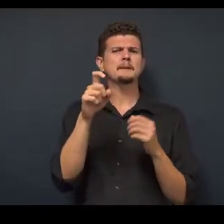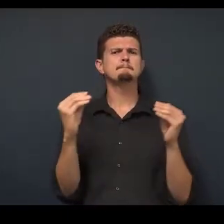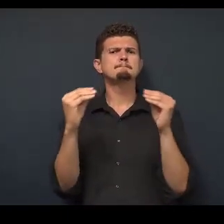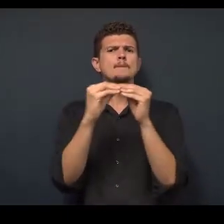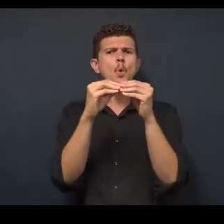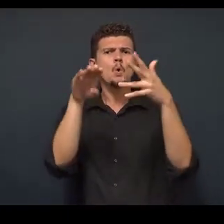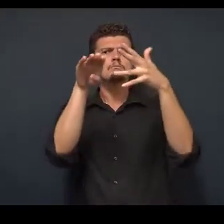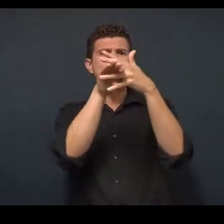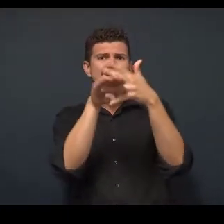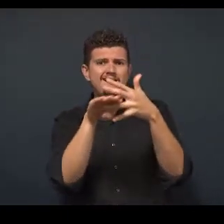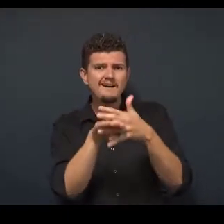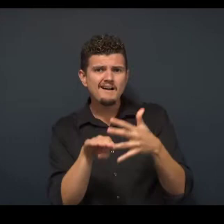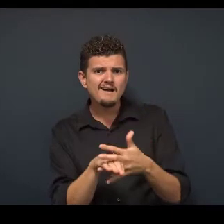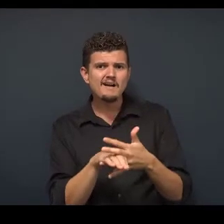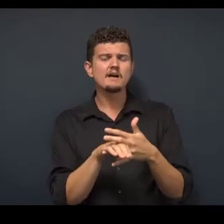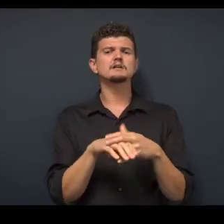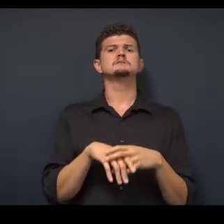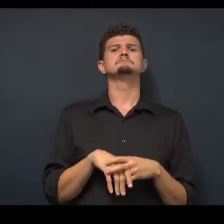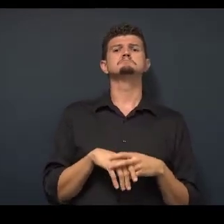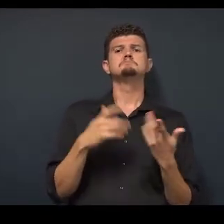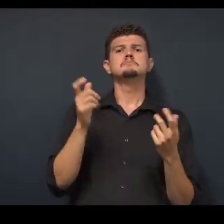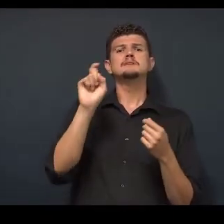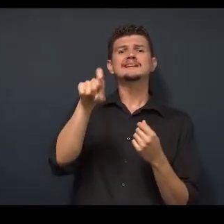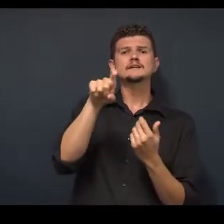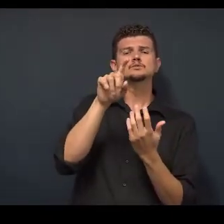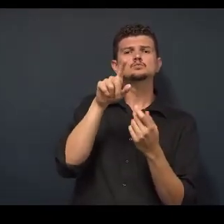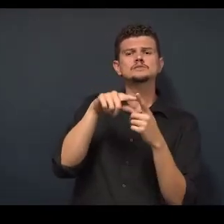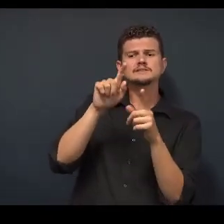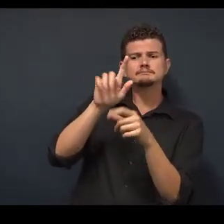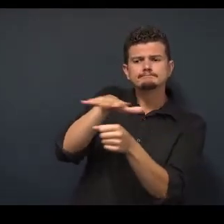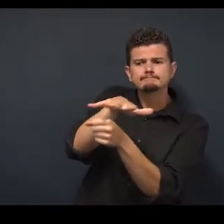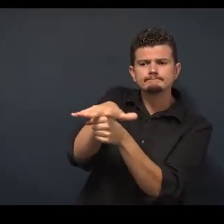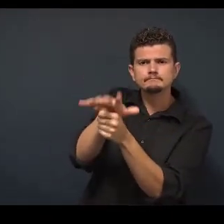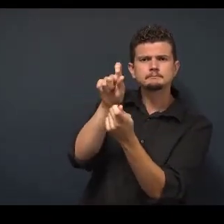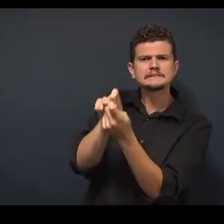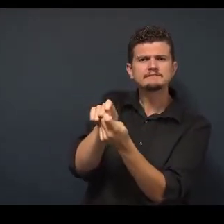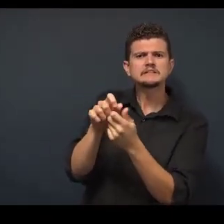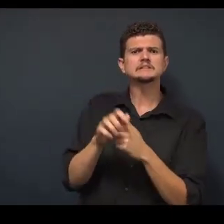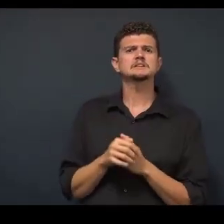Provide extra time or periodic breaks Hold hearing in alternate location